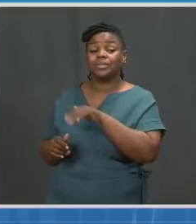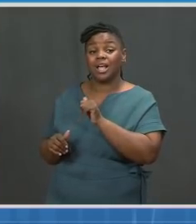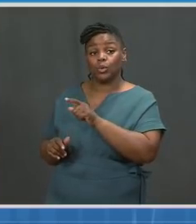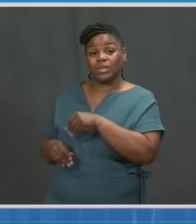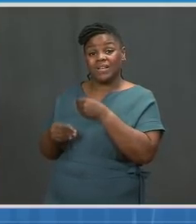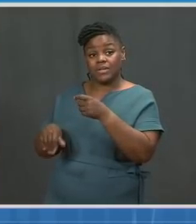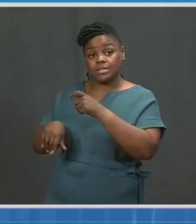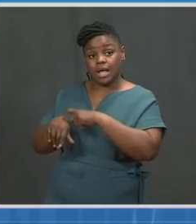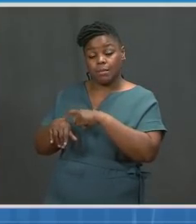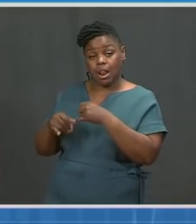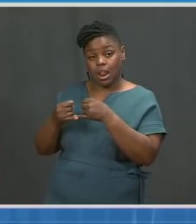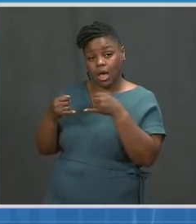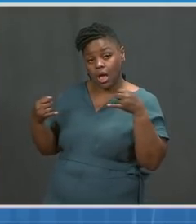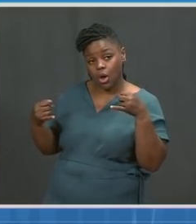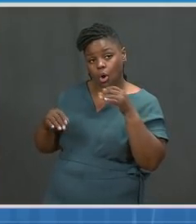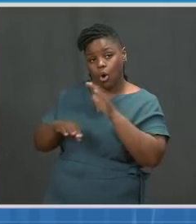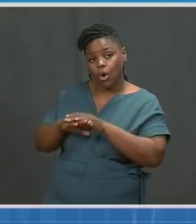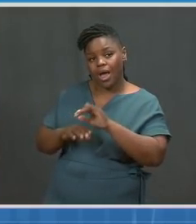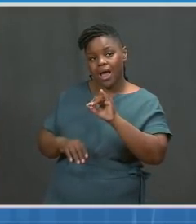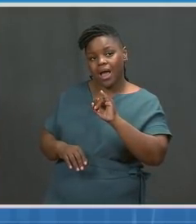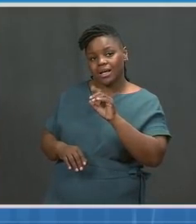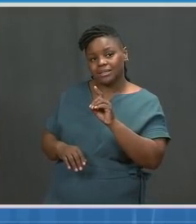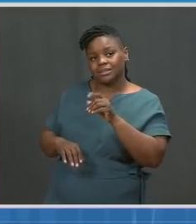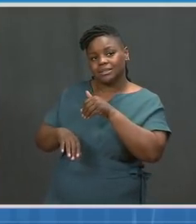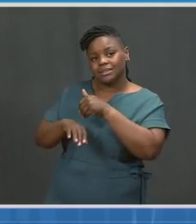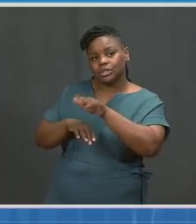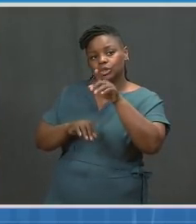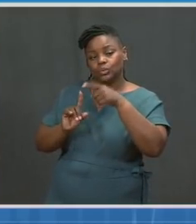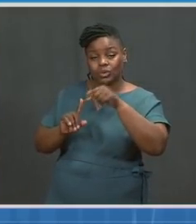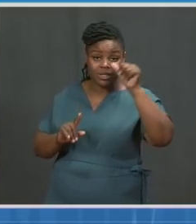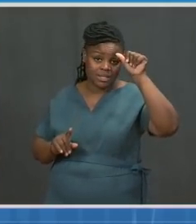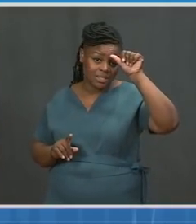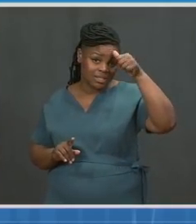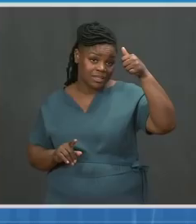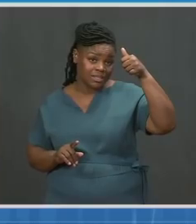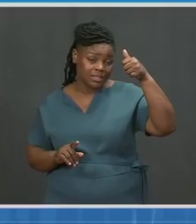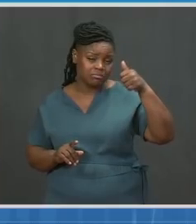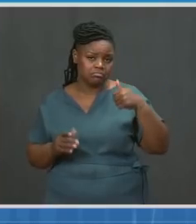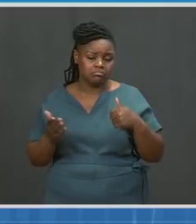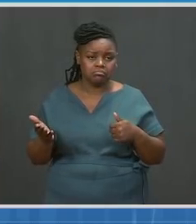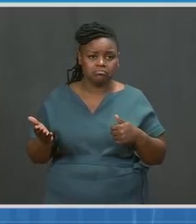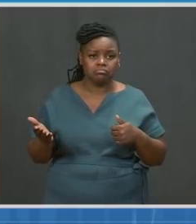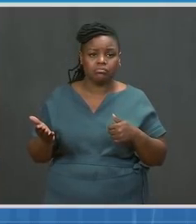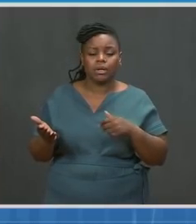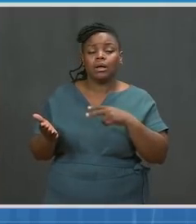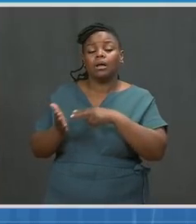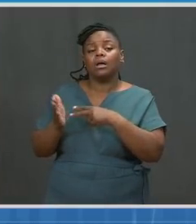being sent to India -- specifically, first, on the ventilators and protective gear and oxygen;